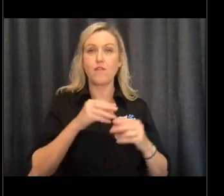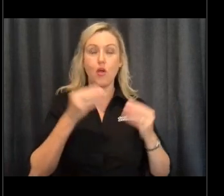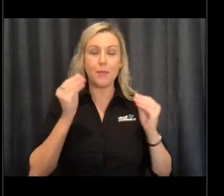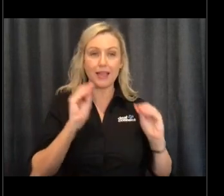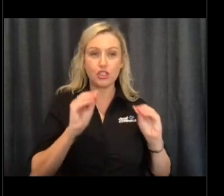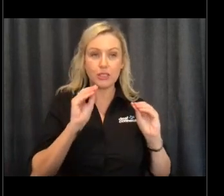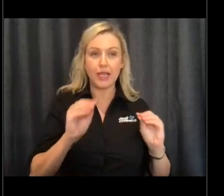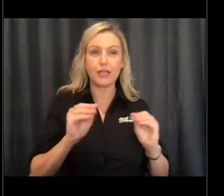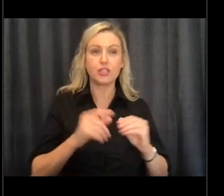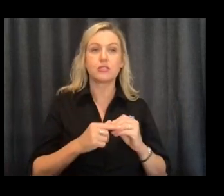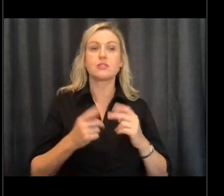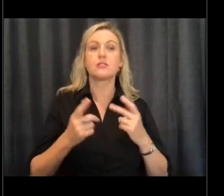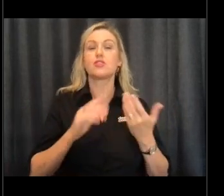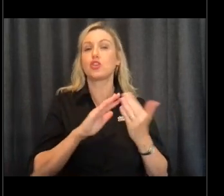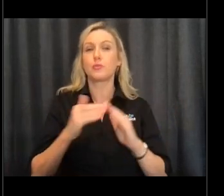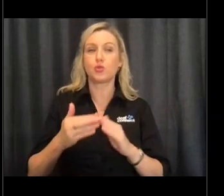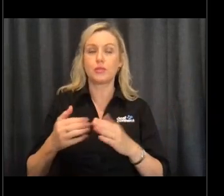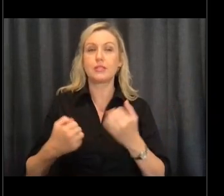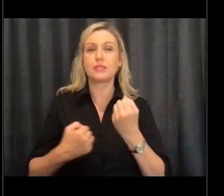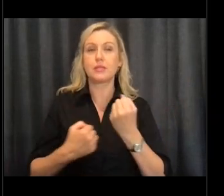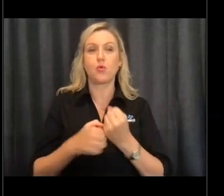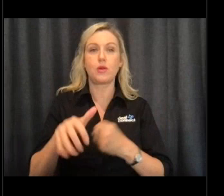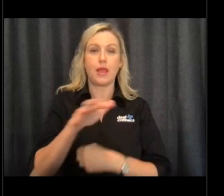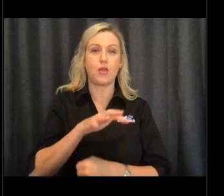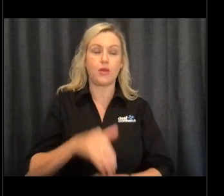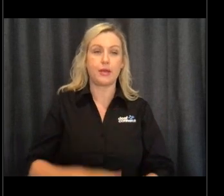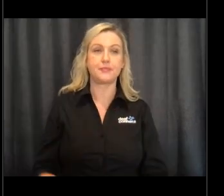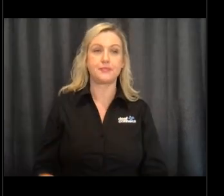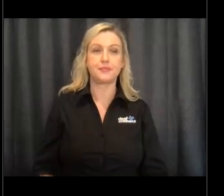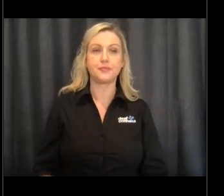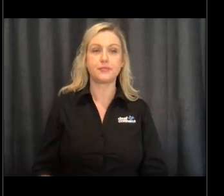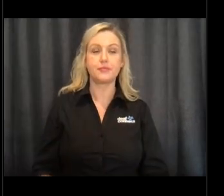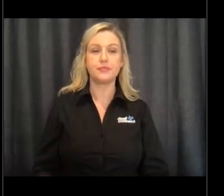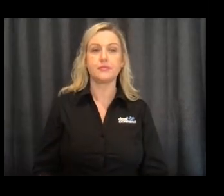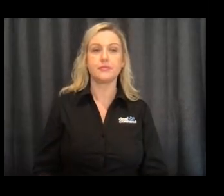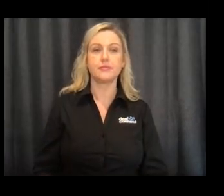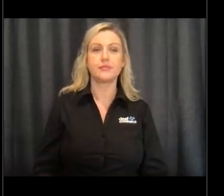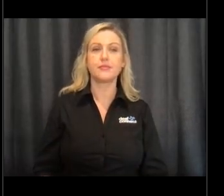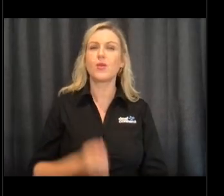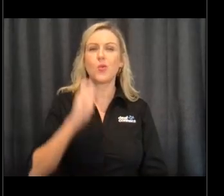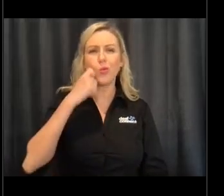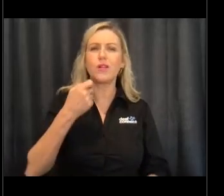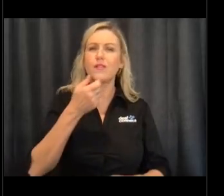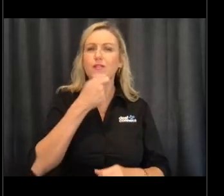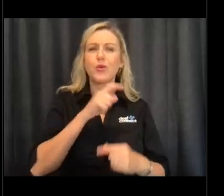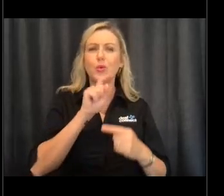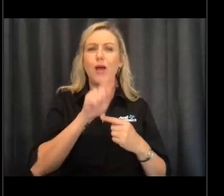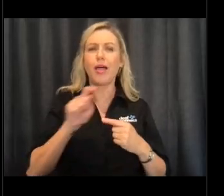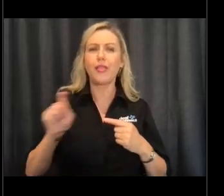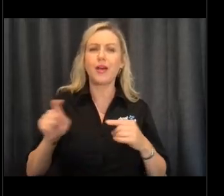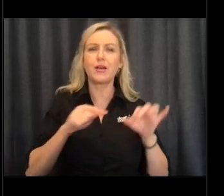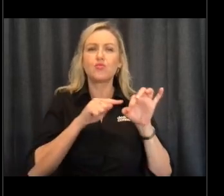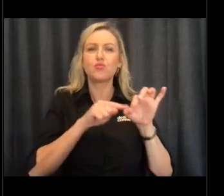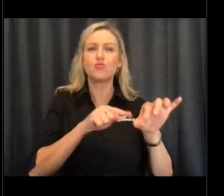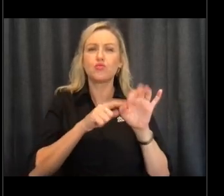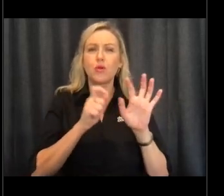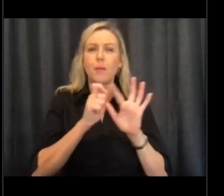support sector. We're going to run through a few polls this morning.